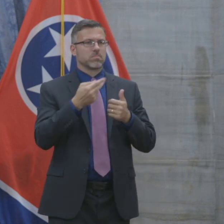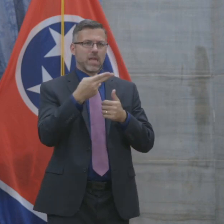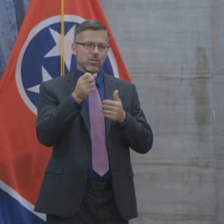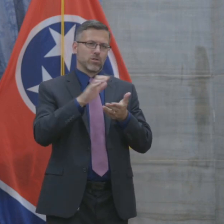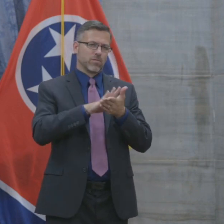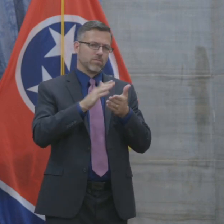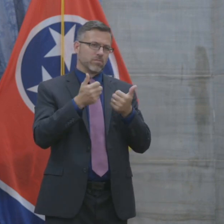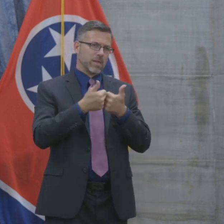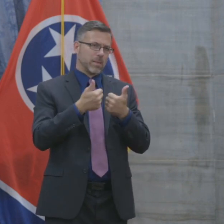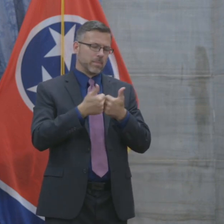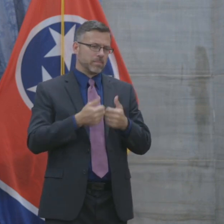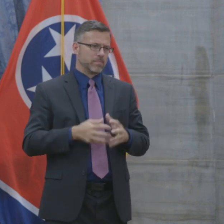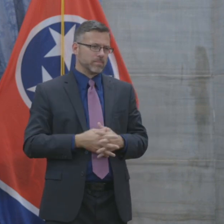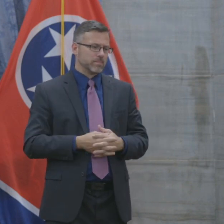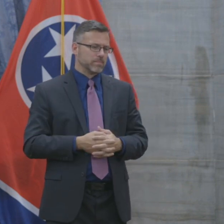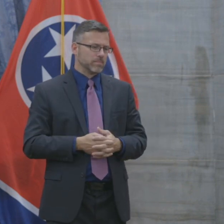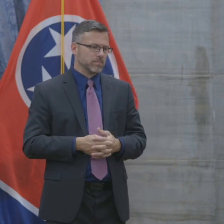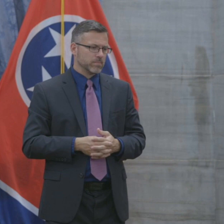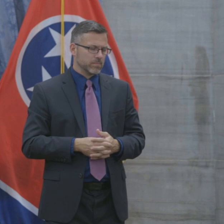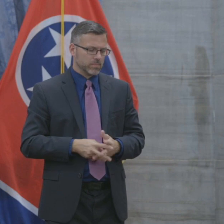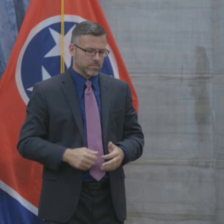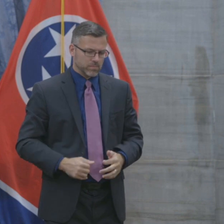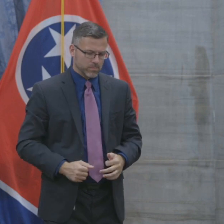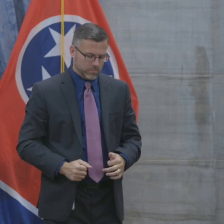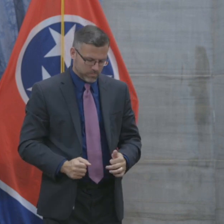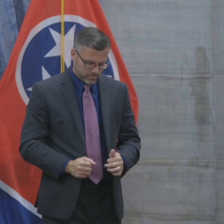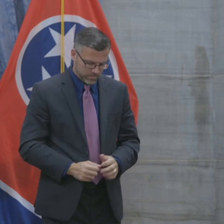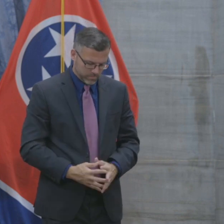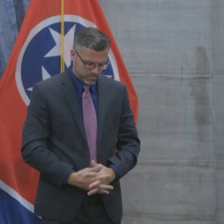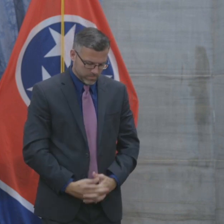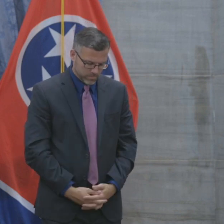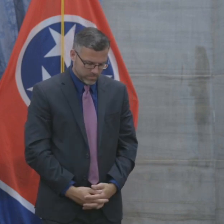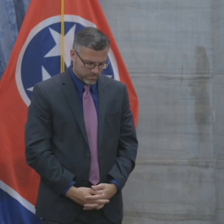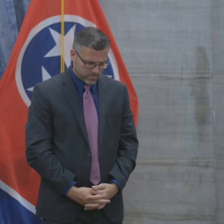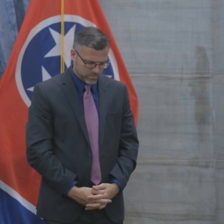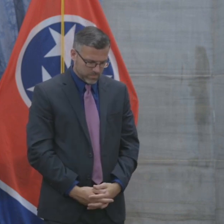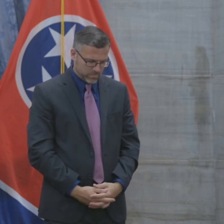I think the Media Plays a really important role in allowing